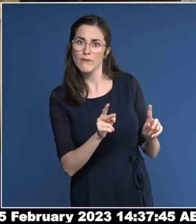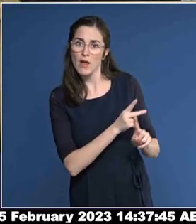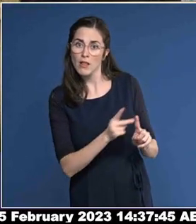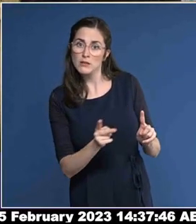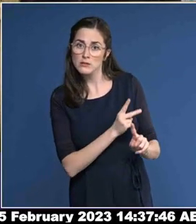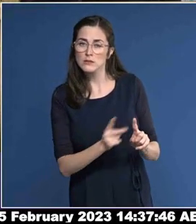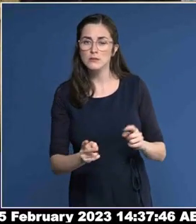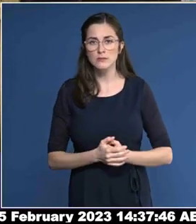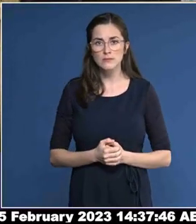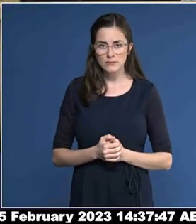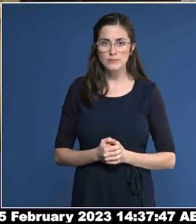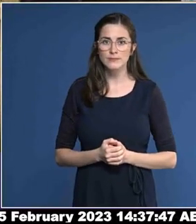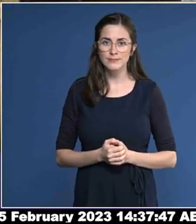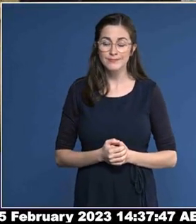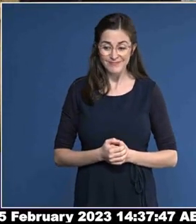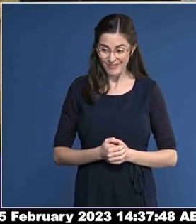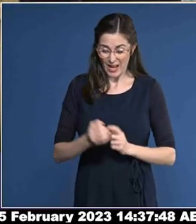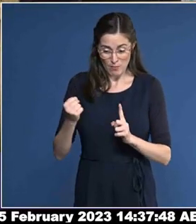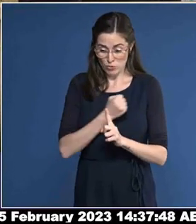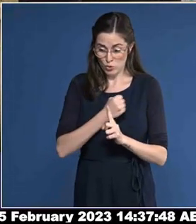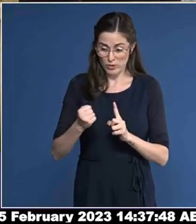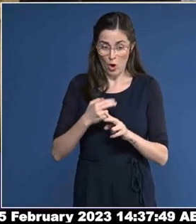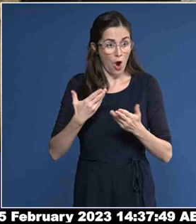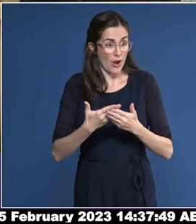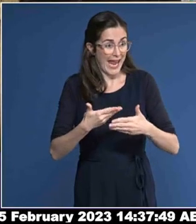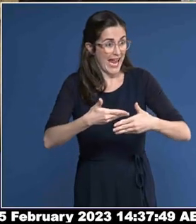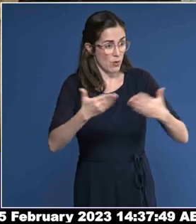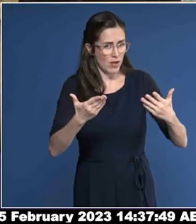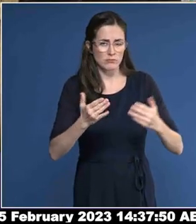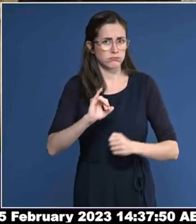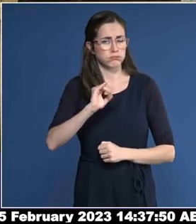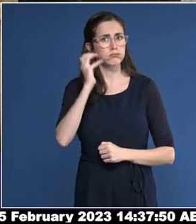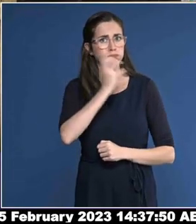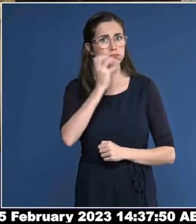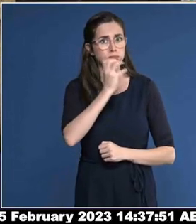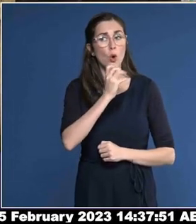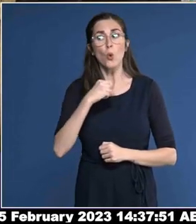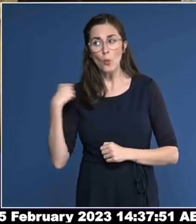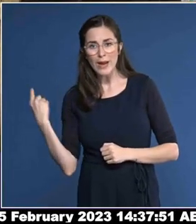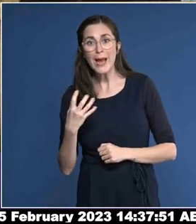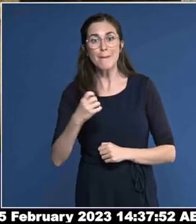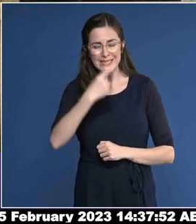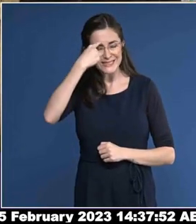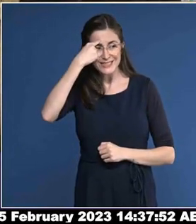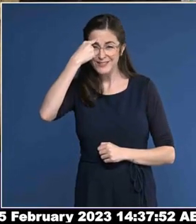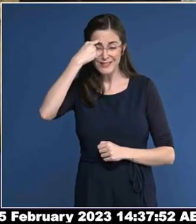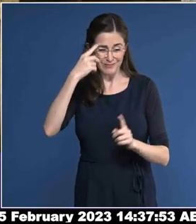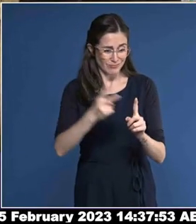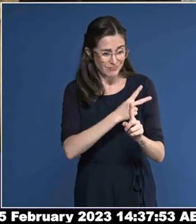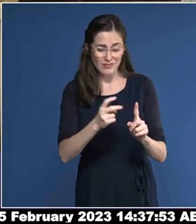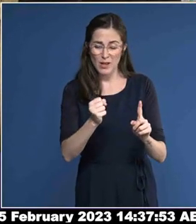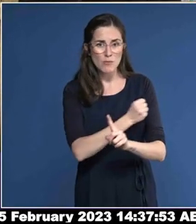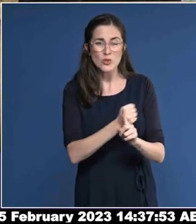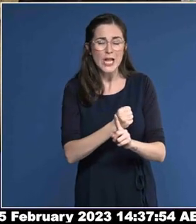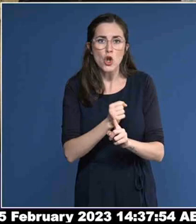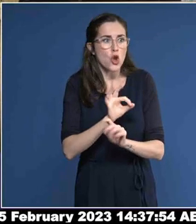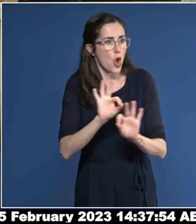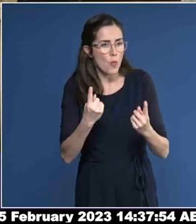abuse, and we need to have that prism of not accepting any kind of abuse within living